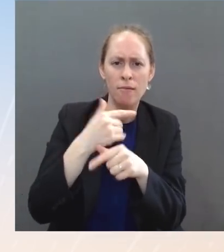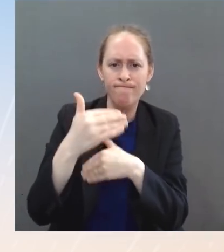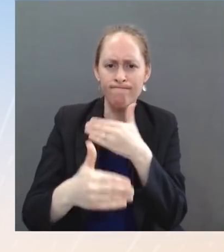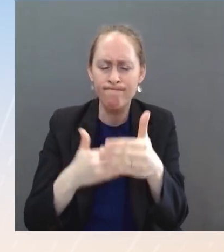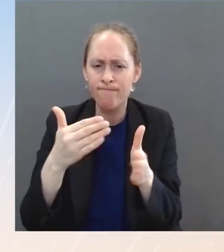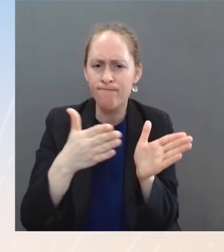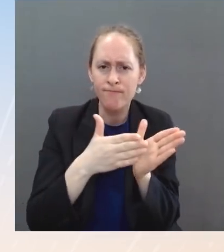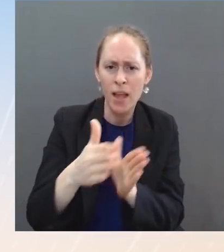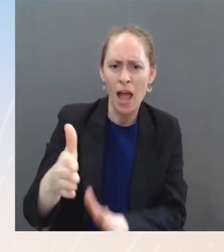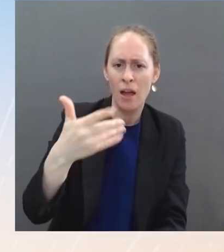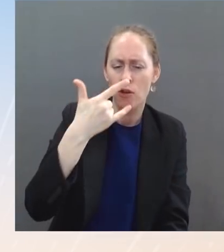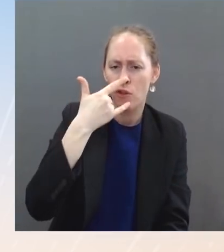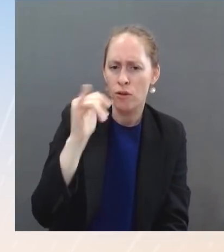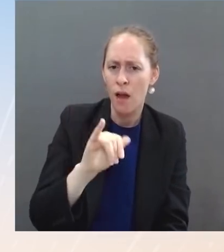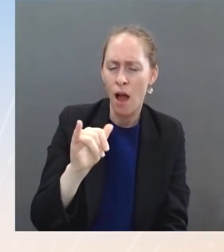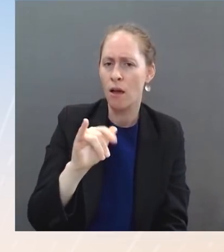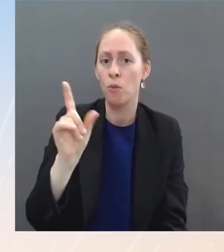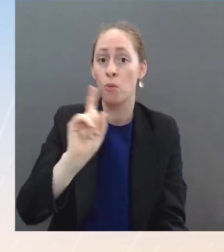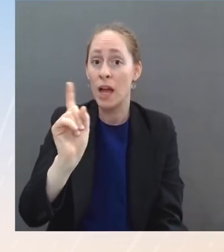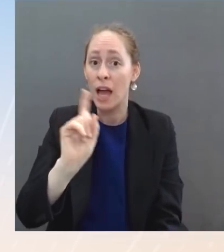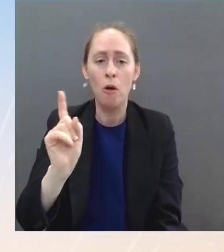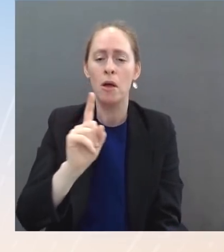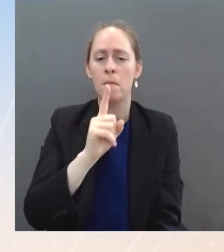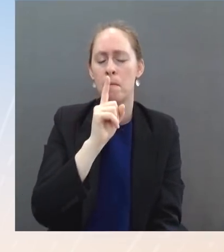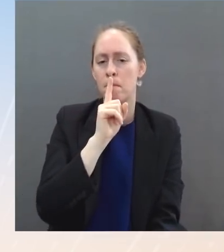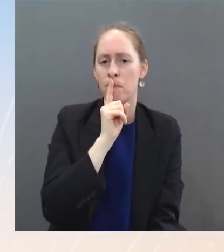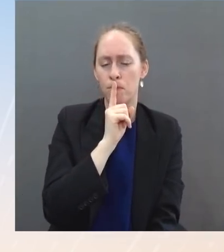And I don't want to prejudge those conversations that are ongoing.